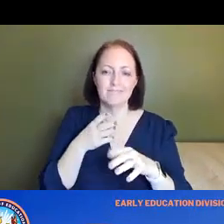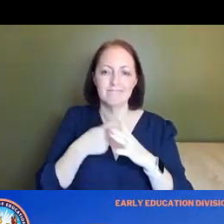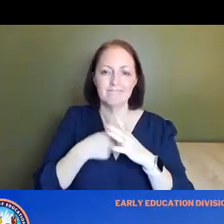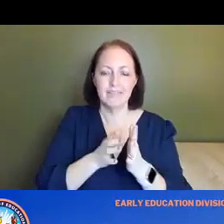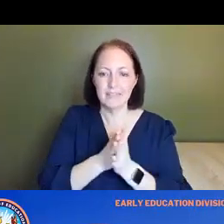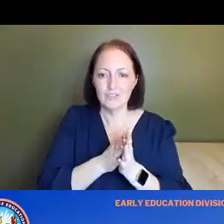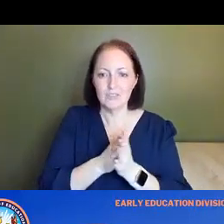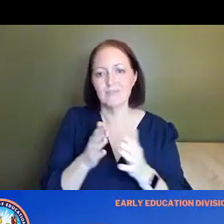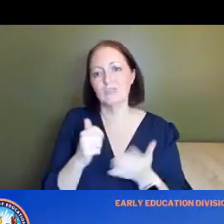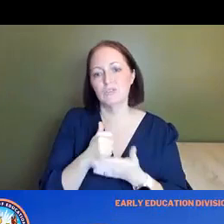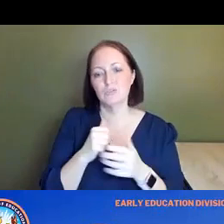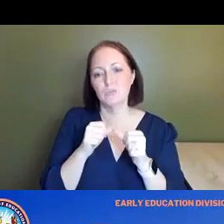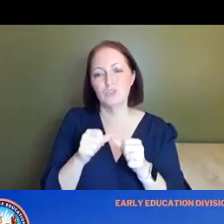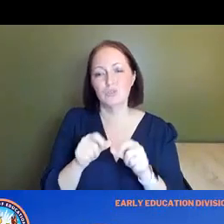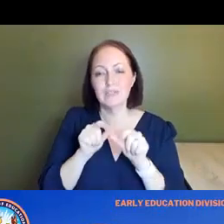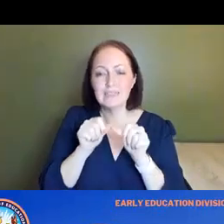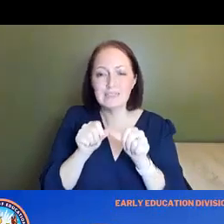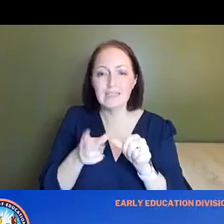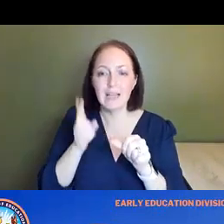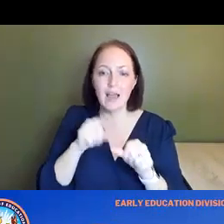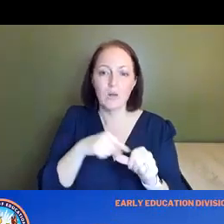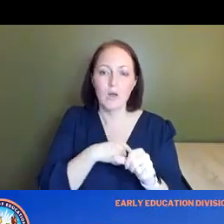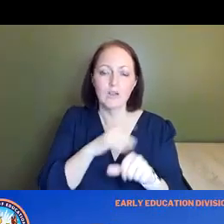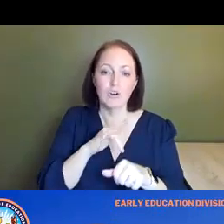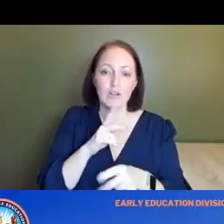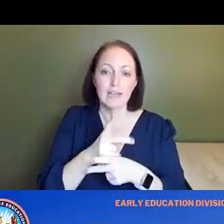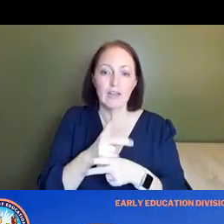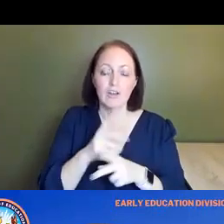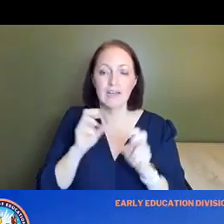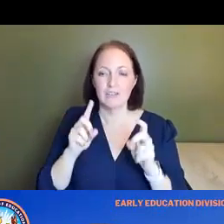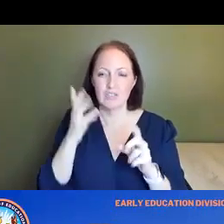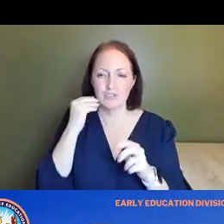To ensure consistently high-quality early care and education experience for children